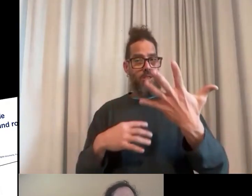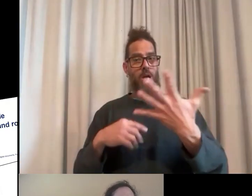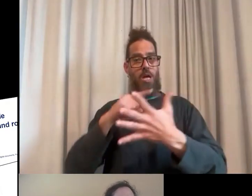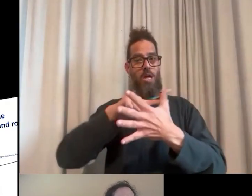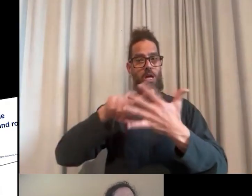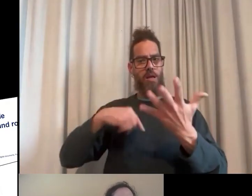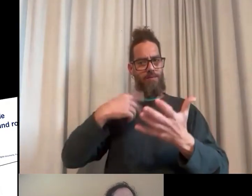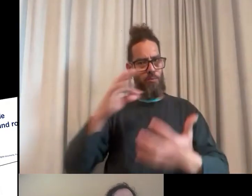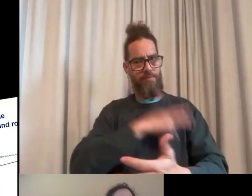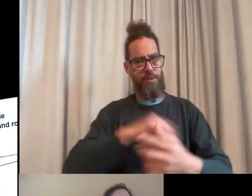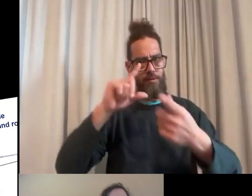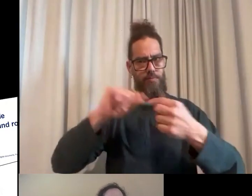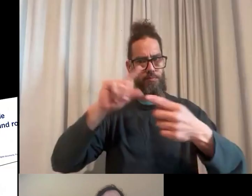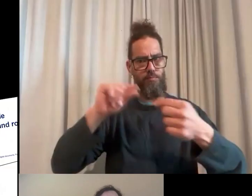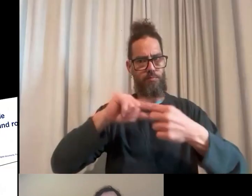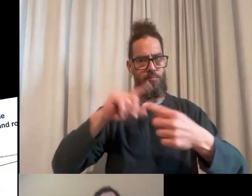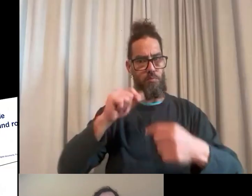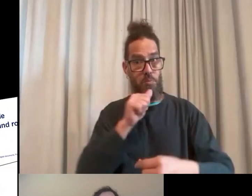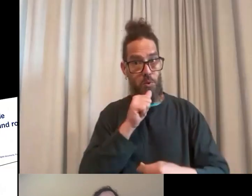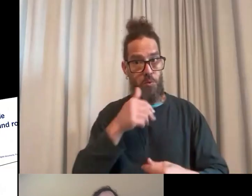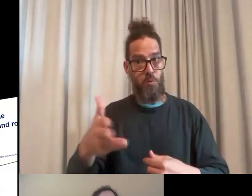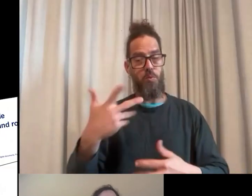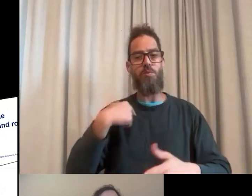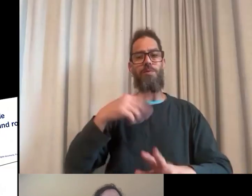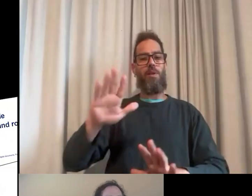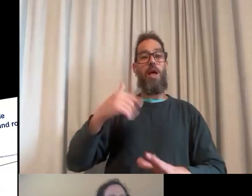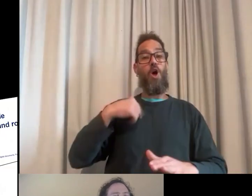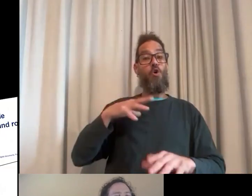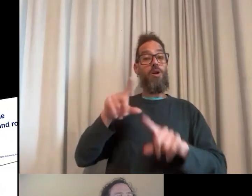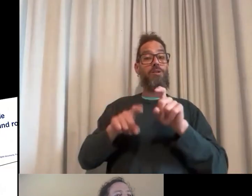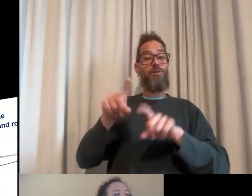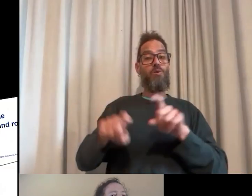So I've got five top next steps, which I'm going to also, I'm bringing that up shortly.